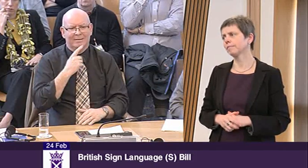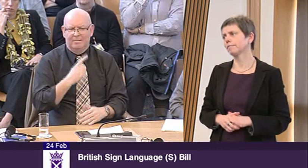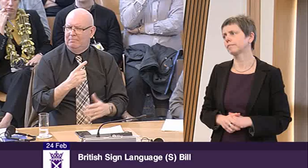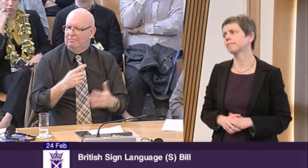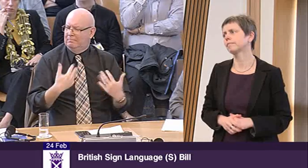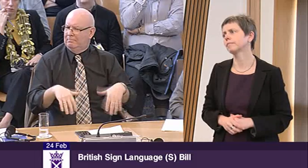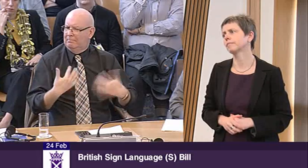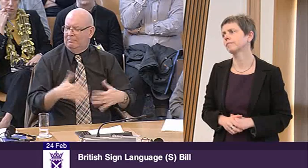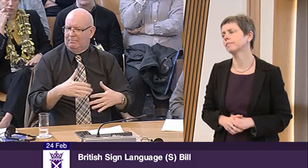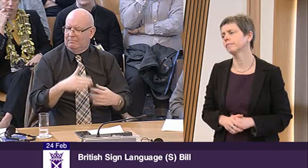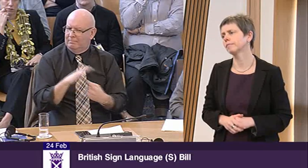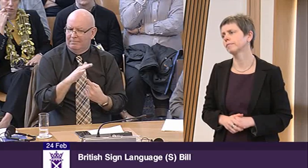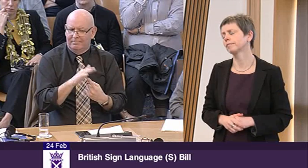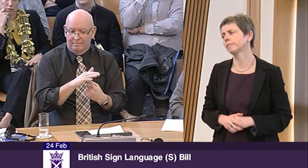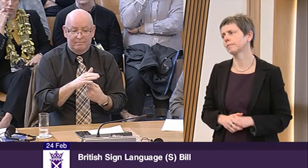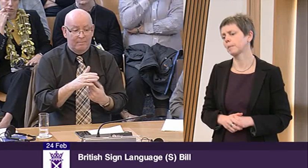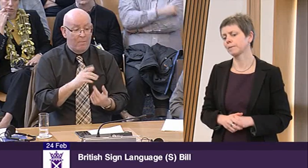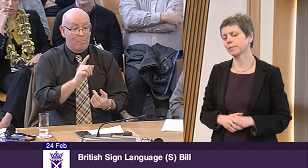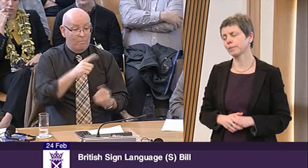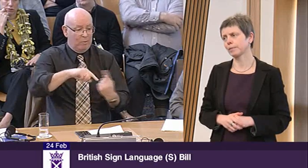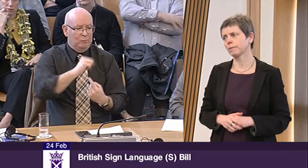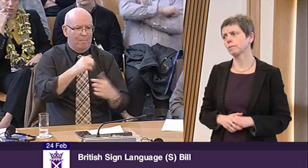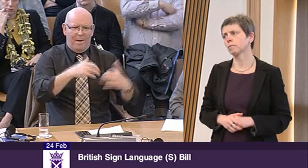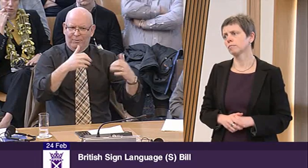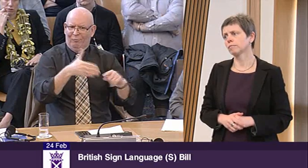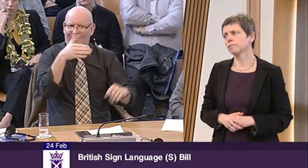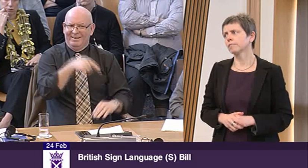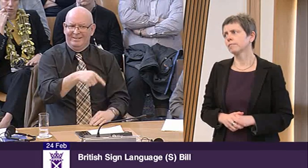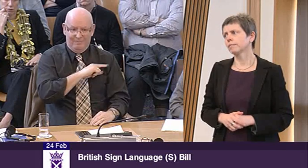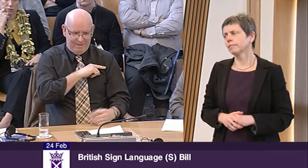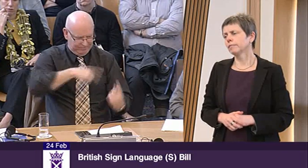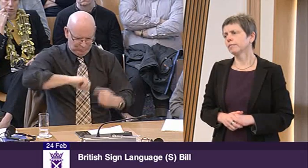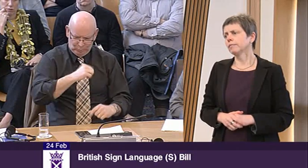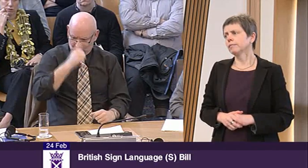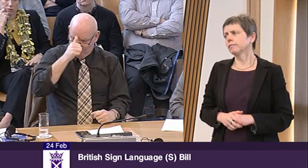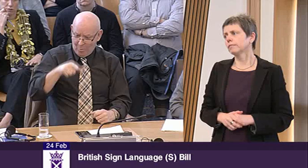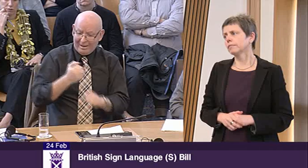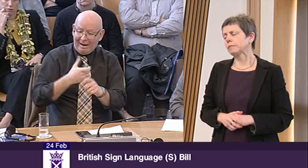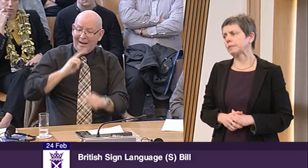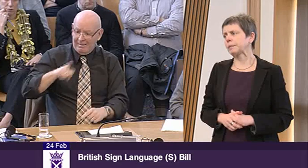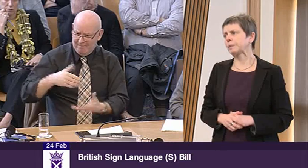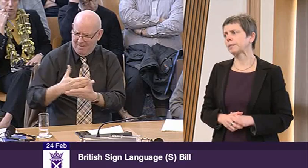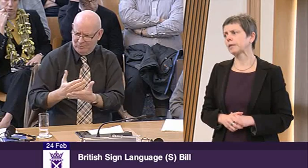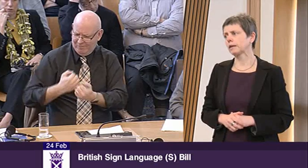Clark Denmark: The Gaelic comparison is vital in this context. The Scottish Parliament has